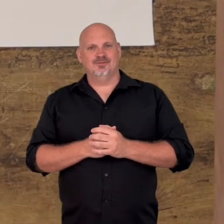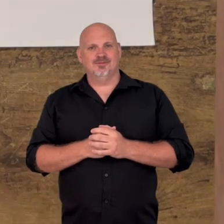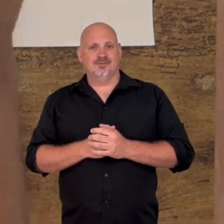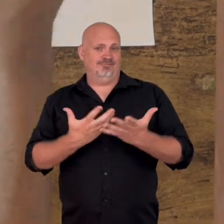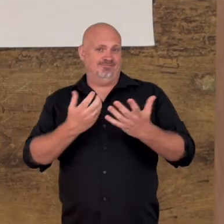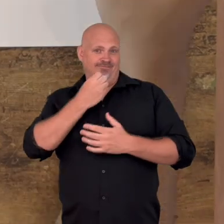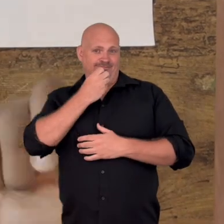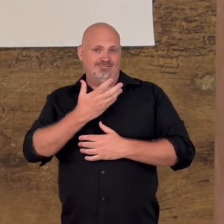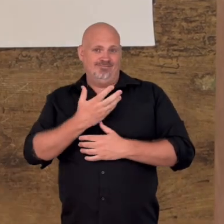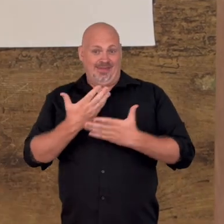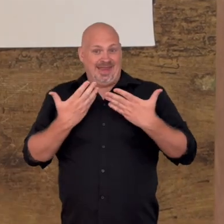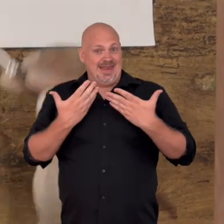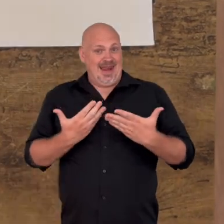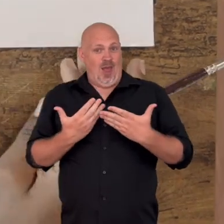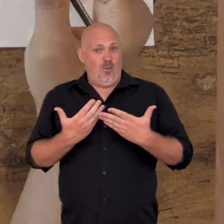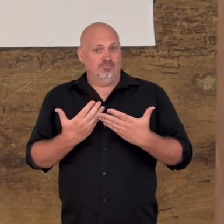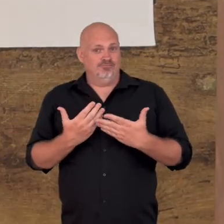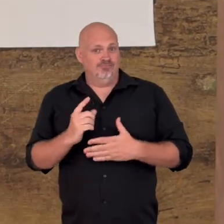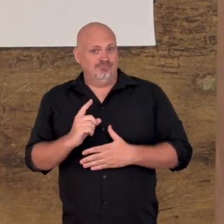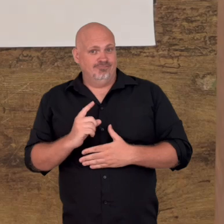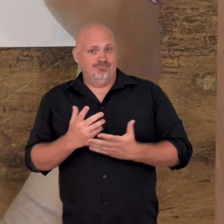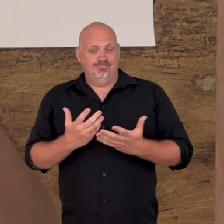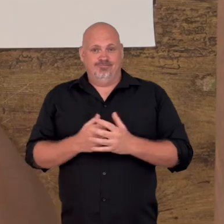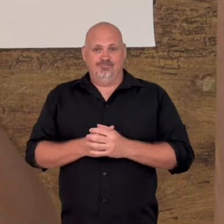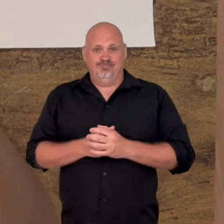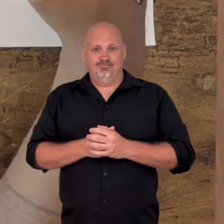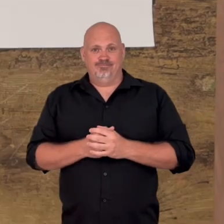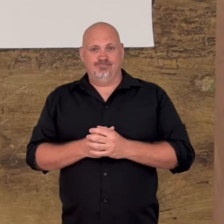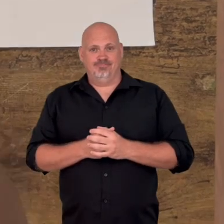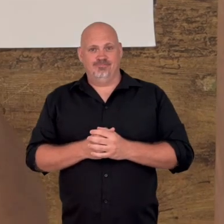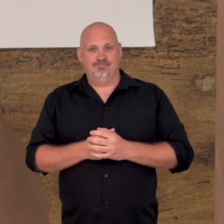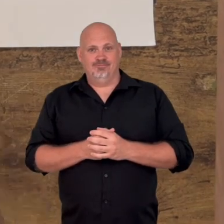on a normal day I'll be taking a week to do this painting